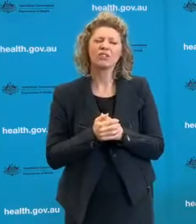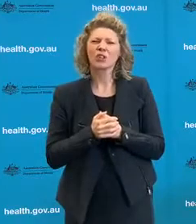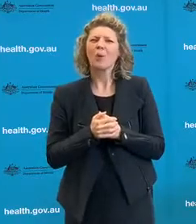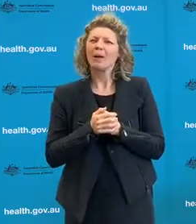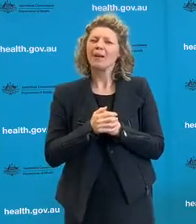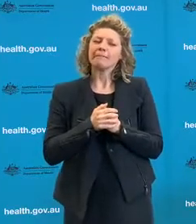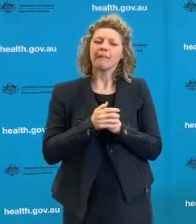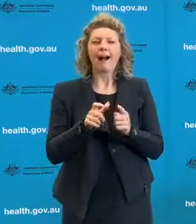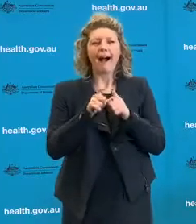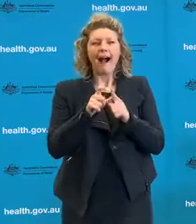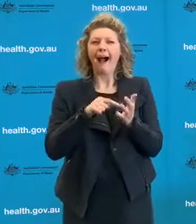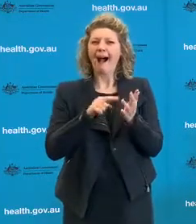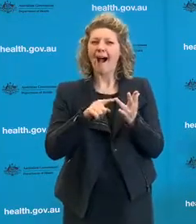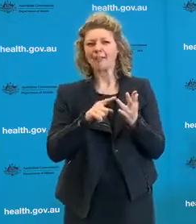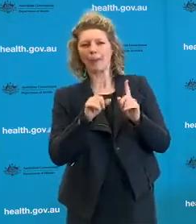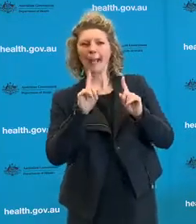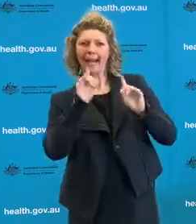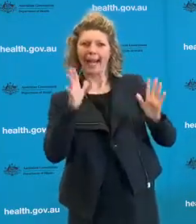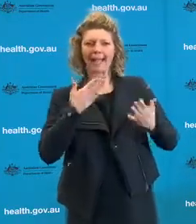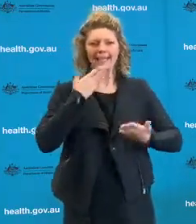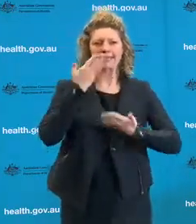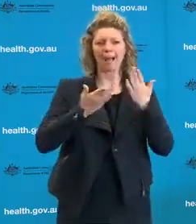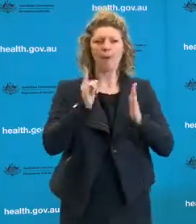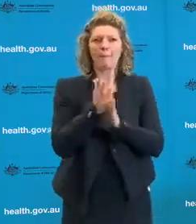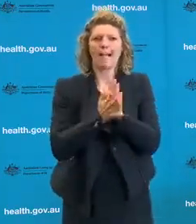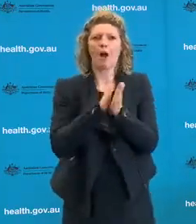it will continue to be applied in different ways